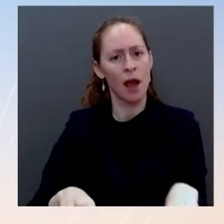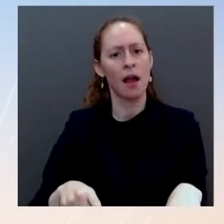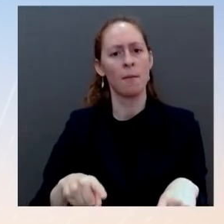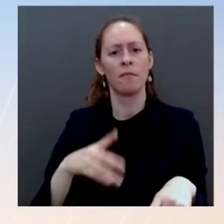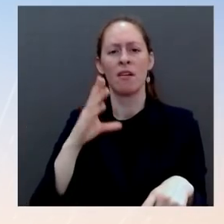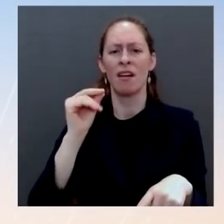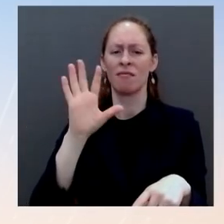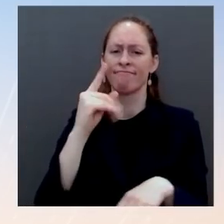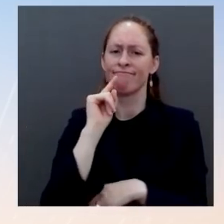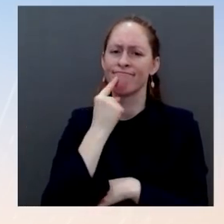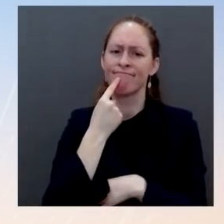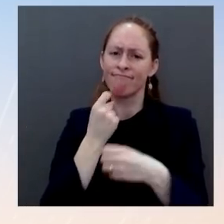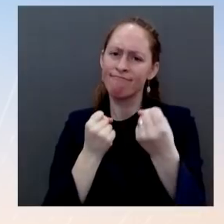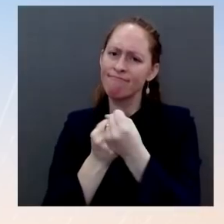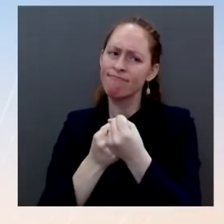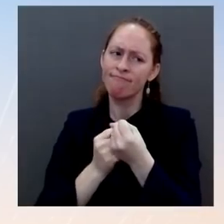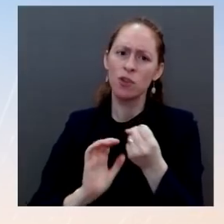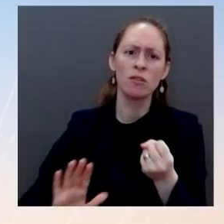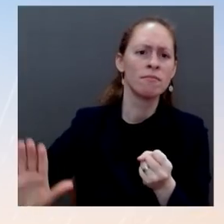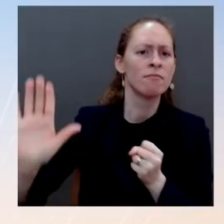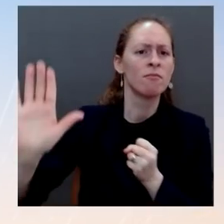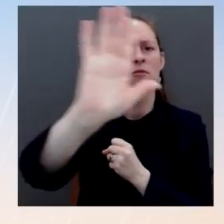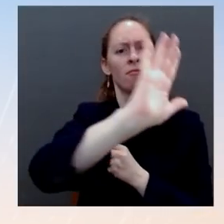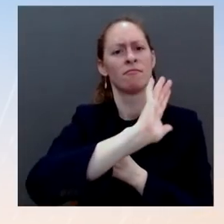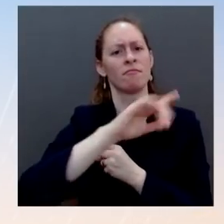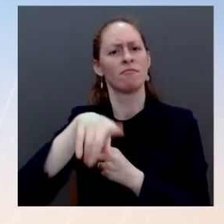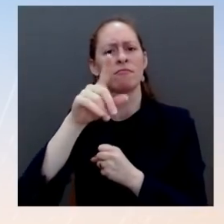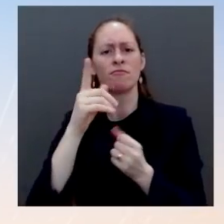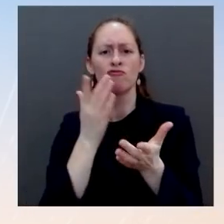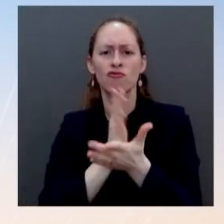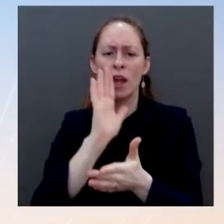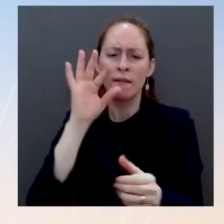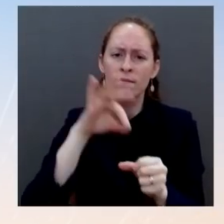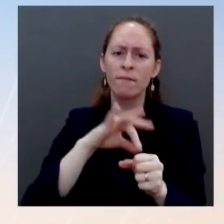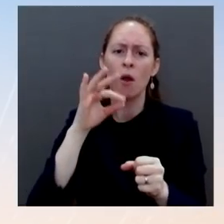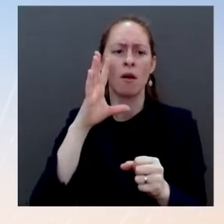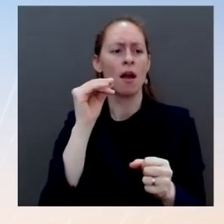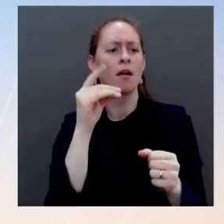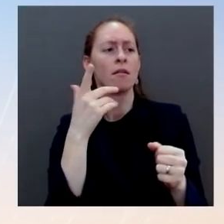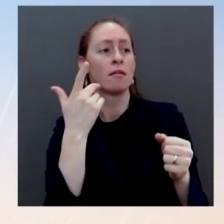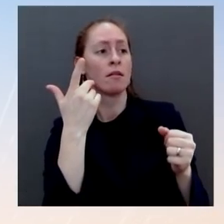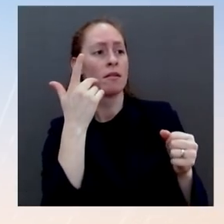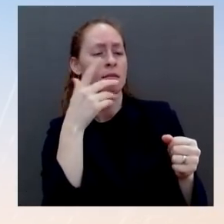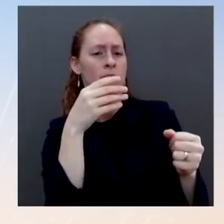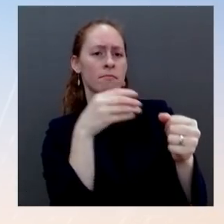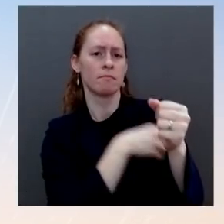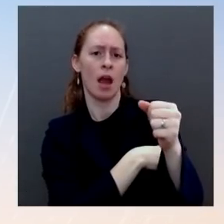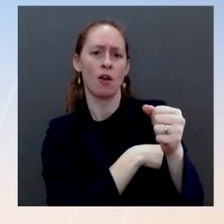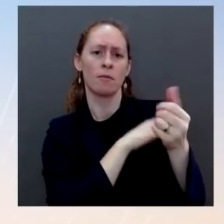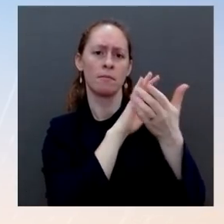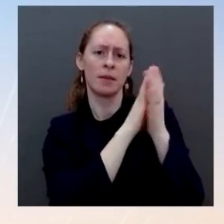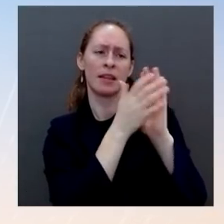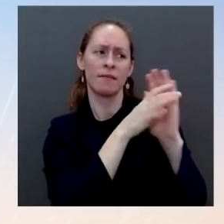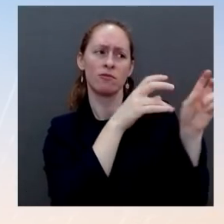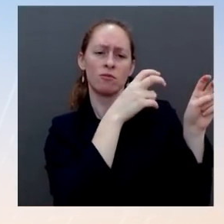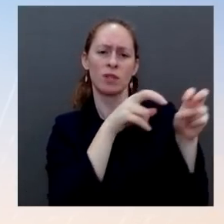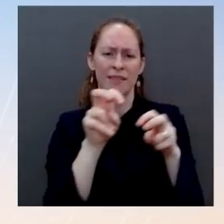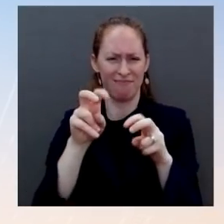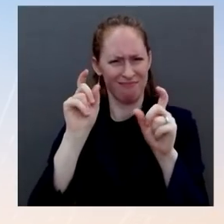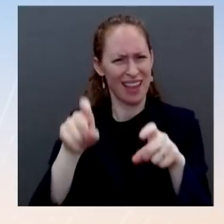we didn't talk much about attempts to distract by some Republicans in Congress. What I can tell you -- and I talked about this --